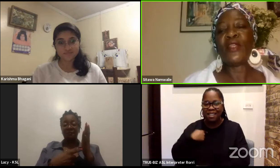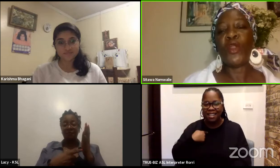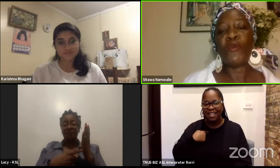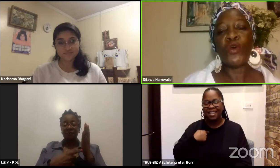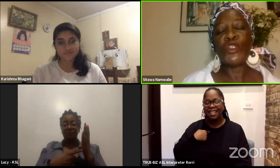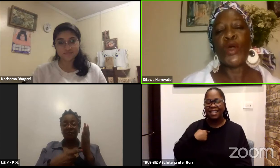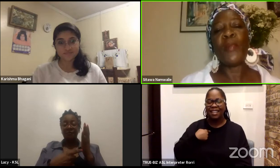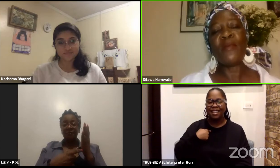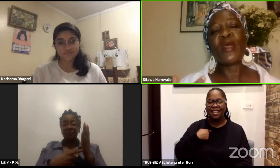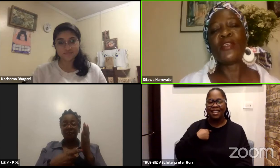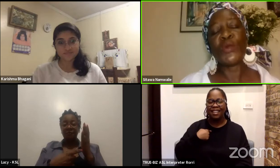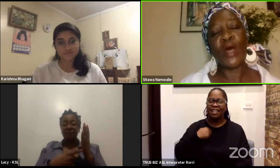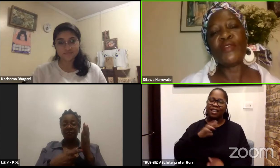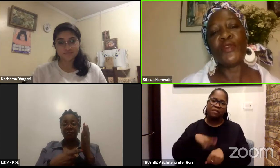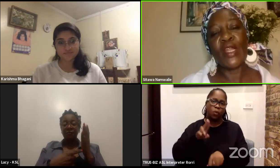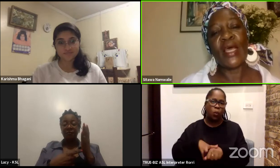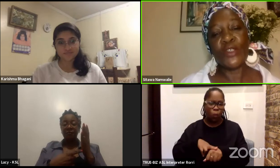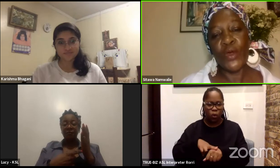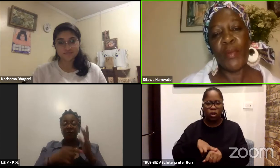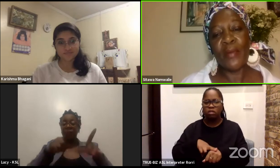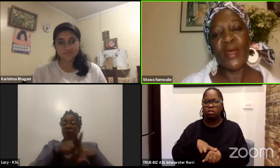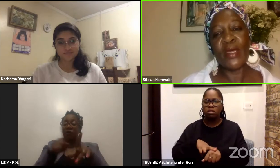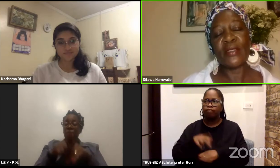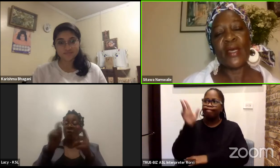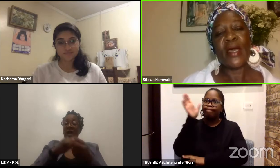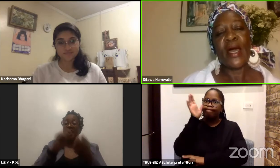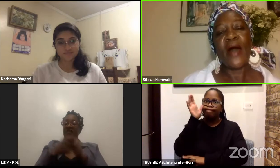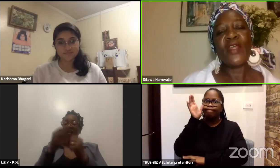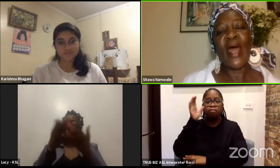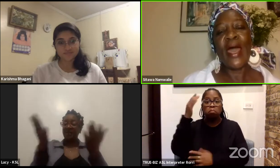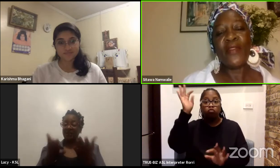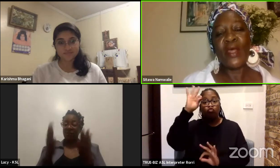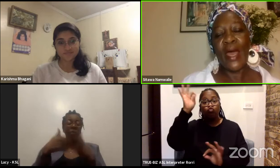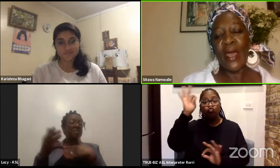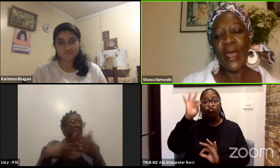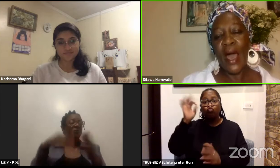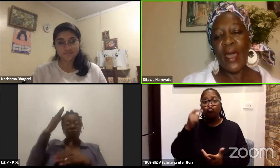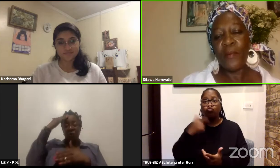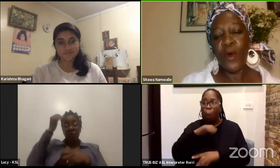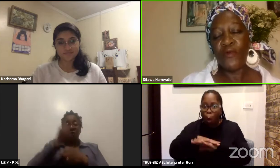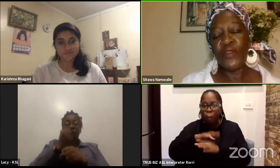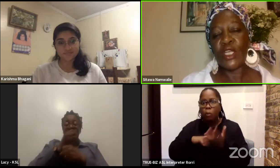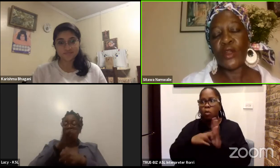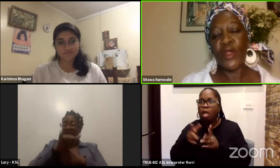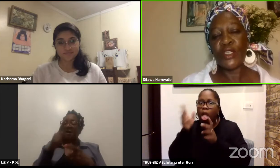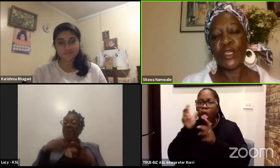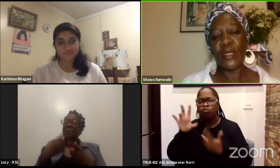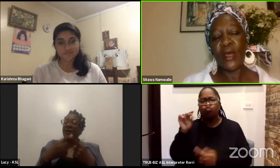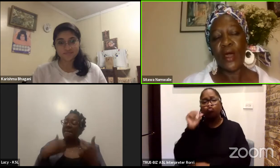And, of course, you're imbibing this without even realizing you're imbibing it. And then I am of the generation,